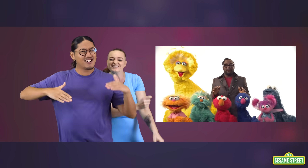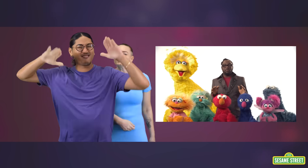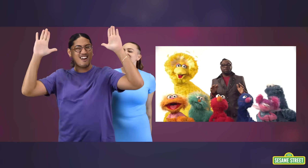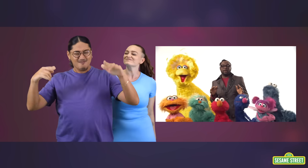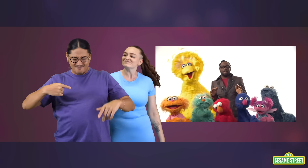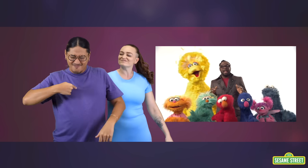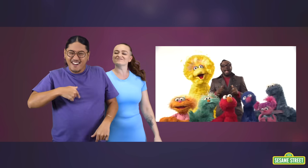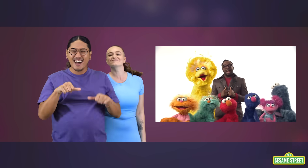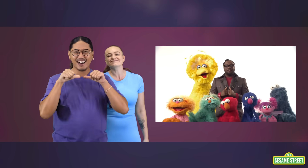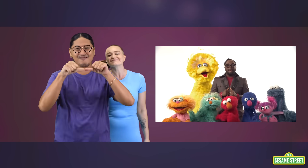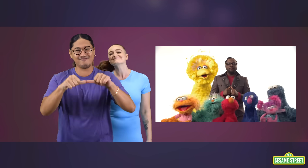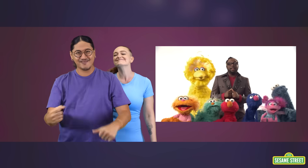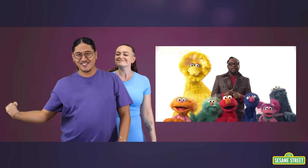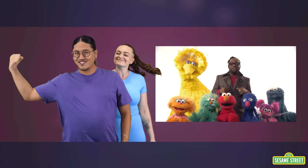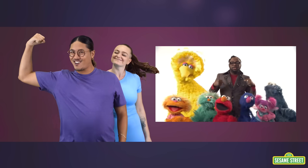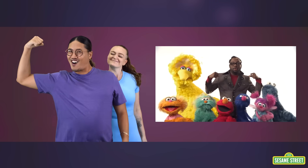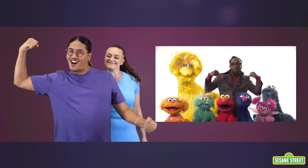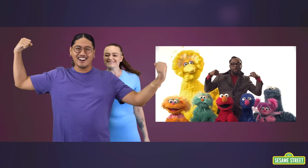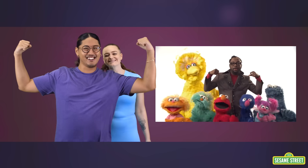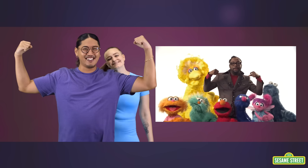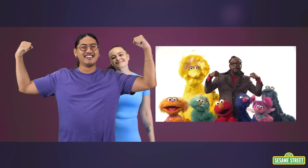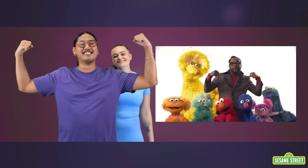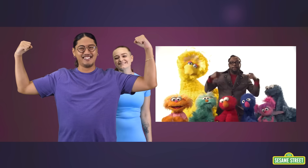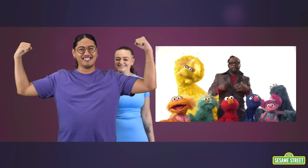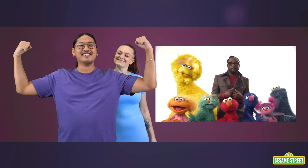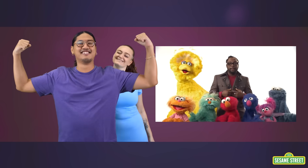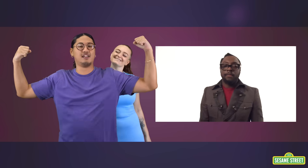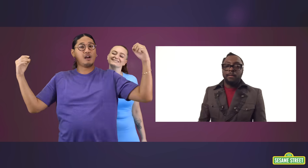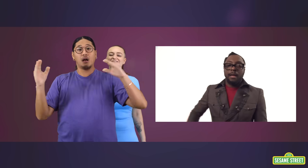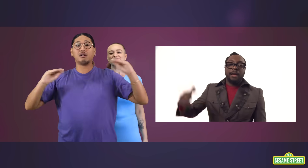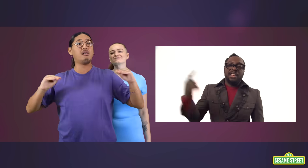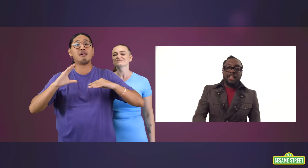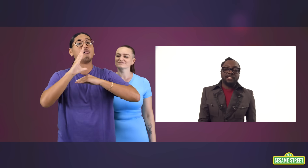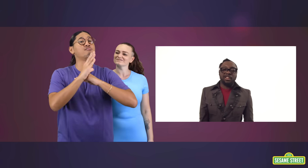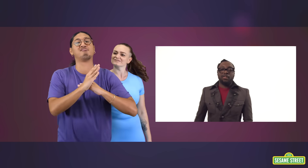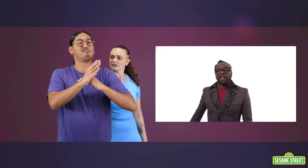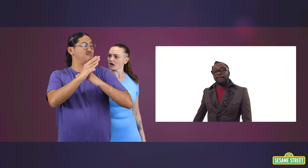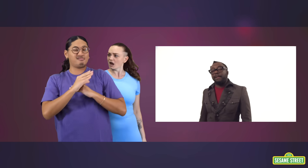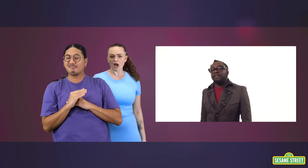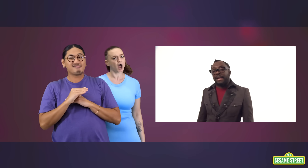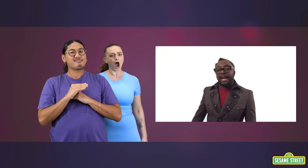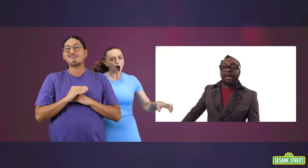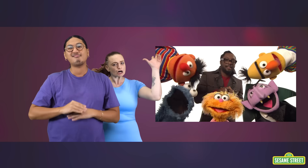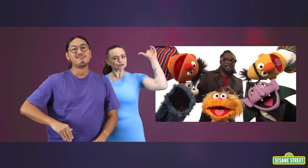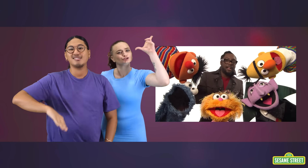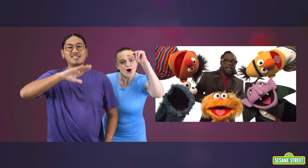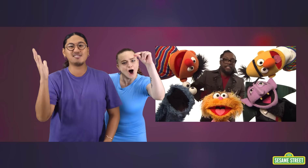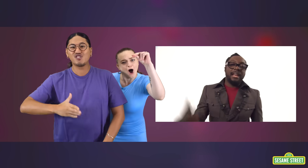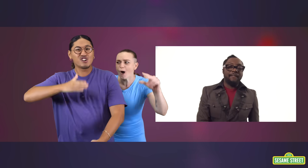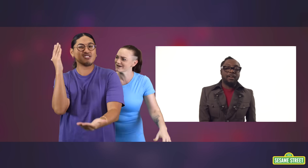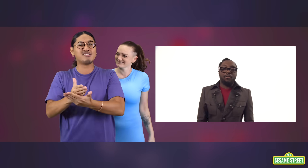Never going quit, I'll keep getting stronger And nothing's gonna bring me down No